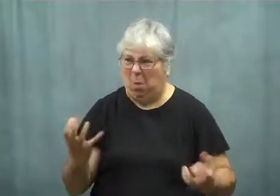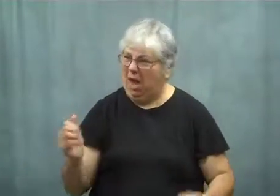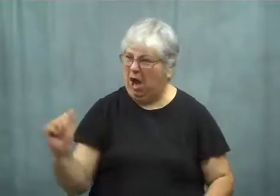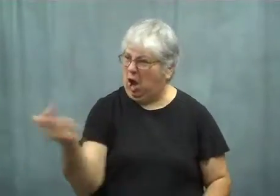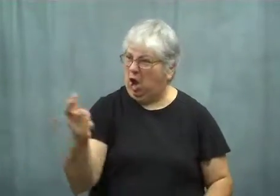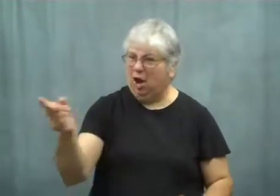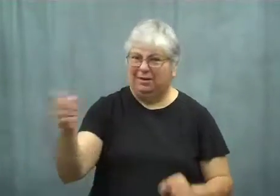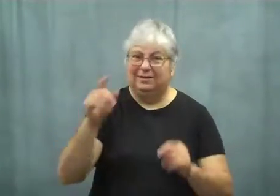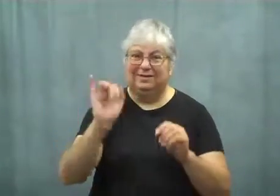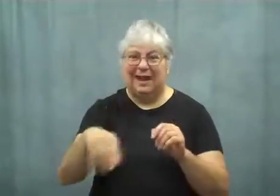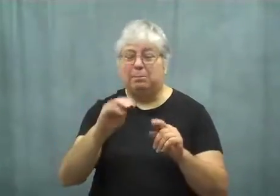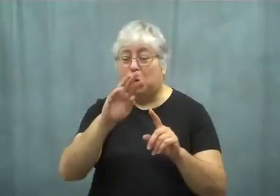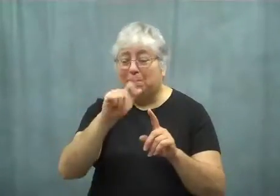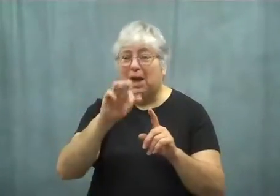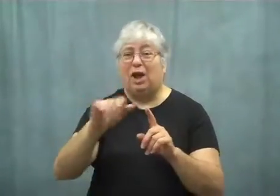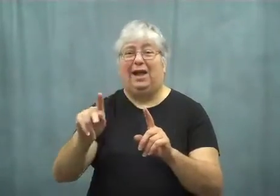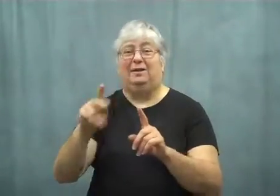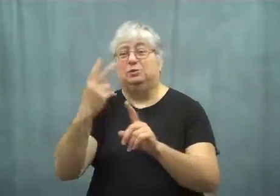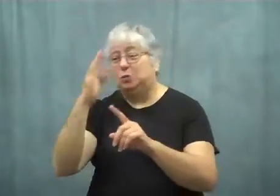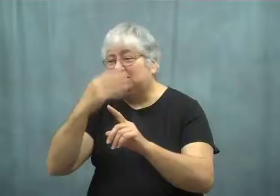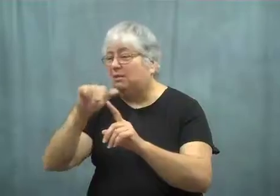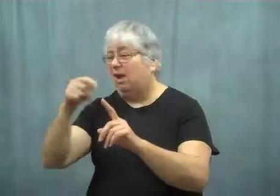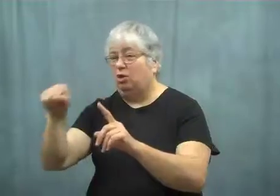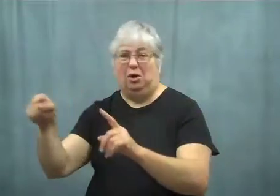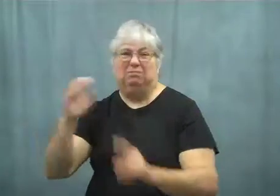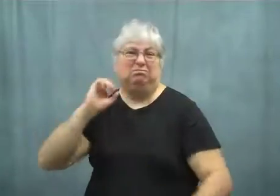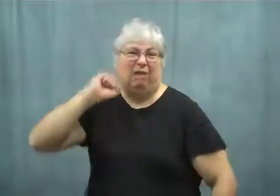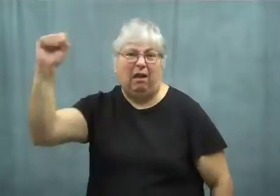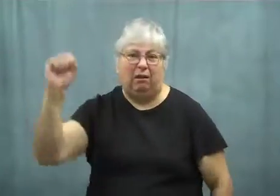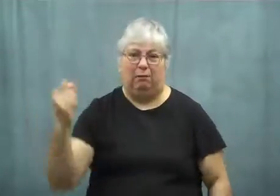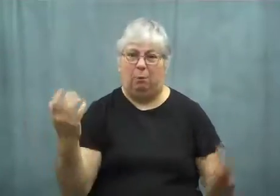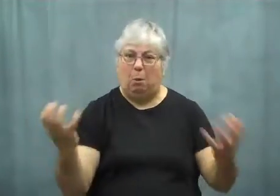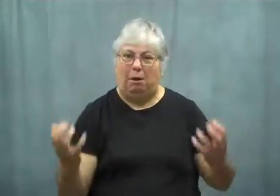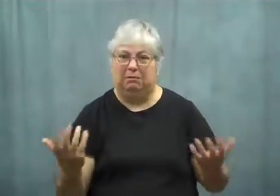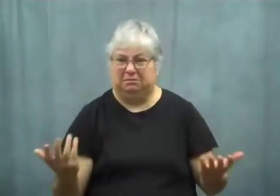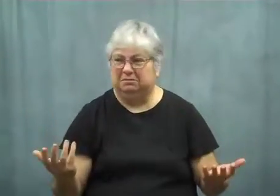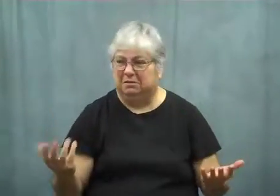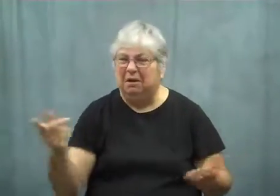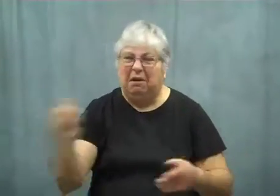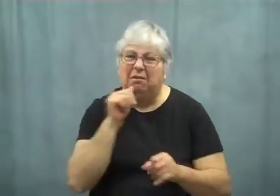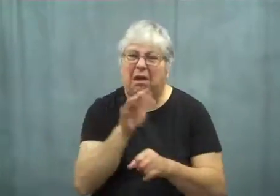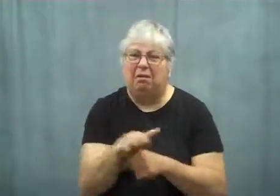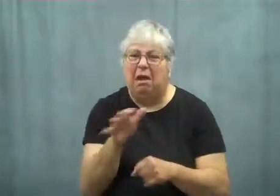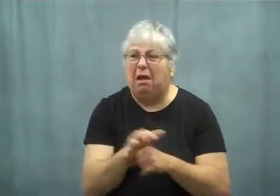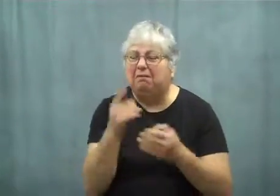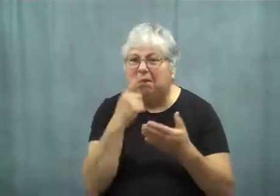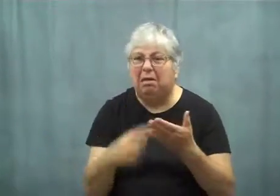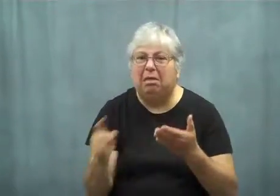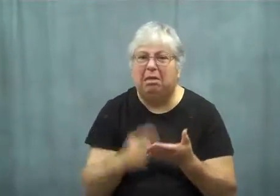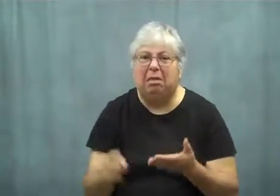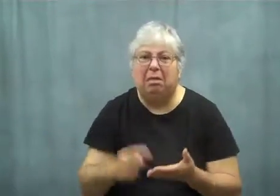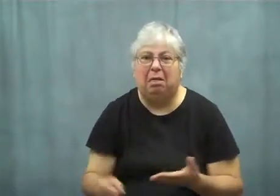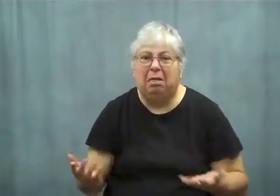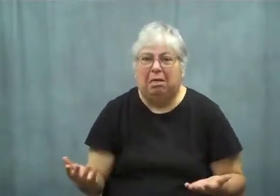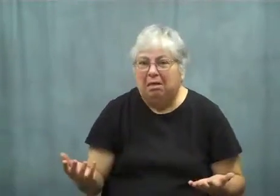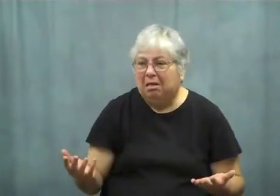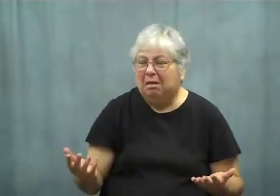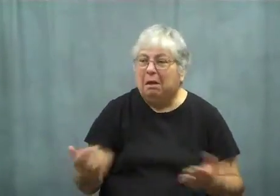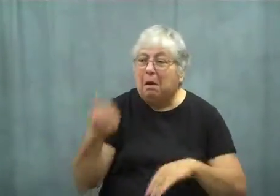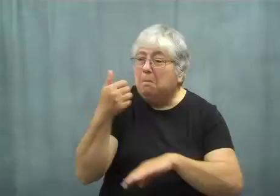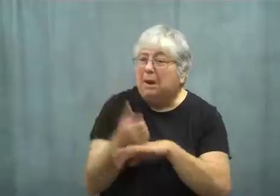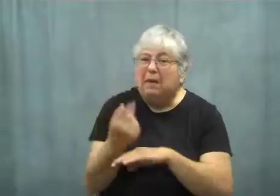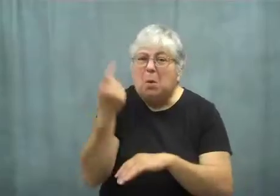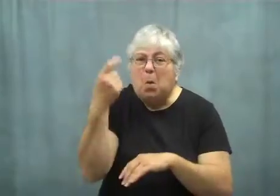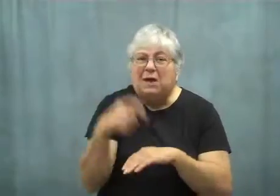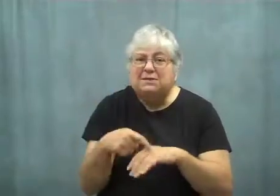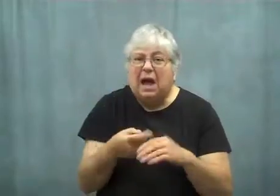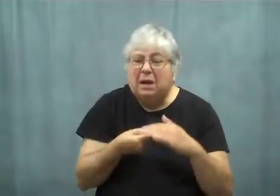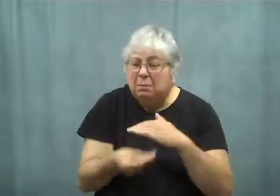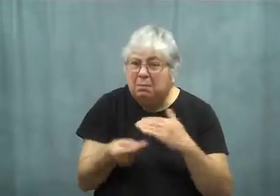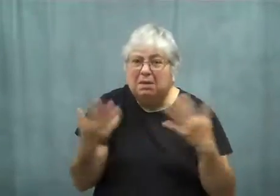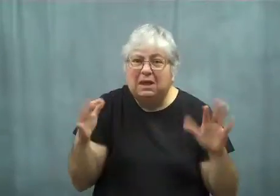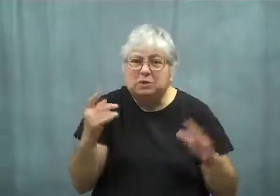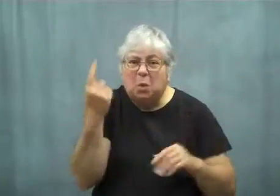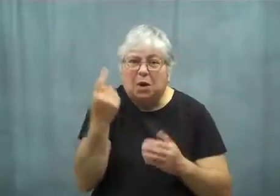They wanted all those tried to be hanged.